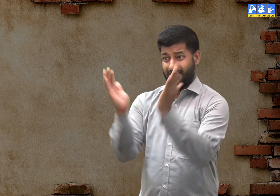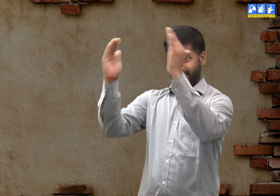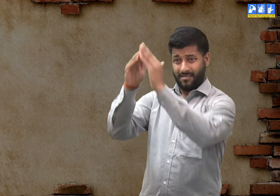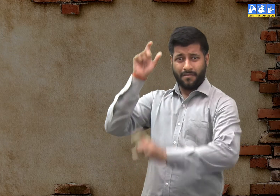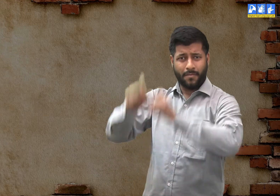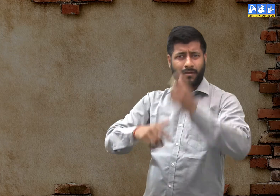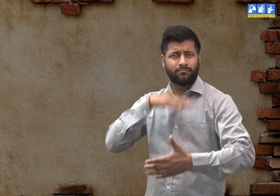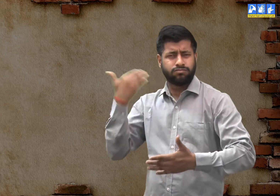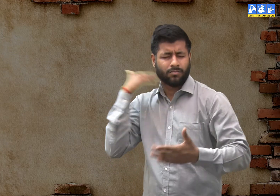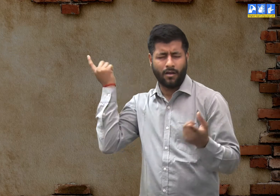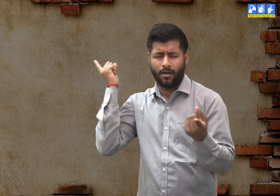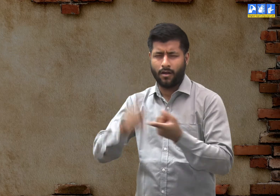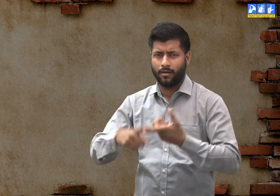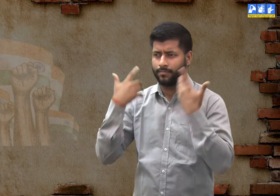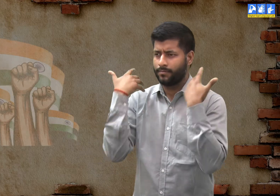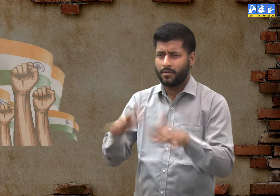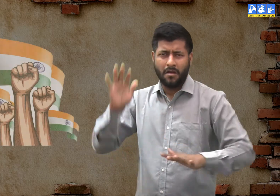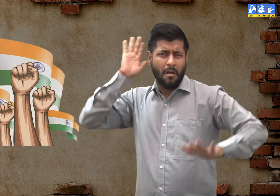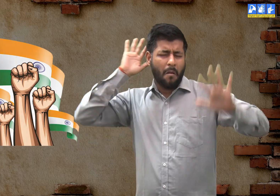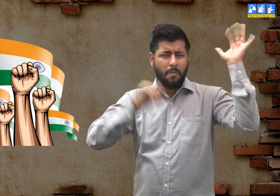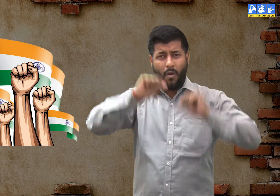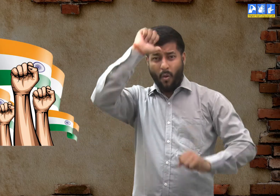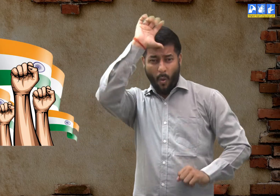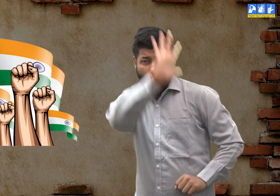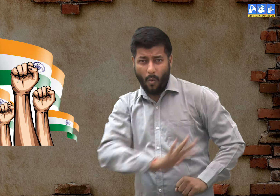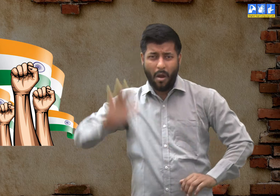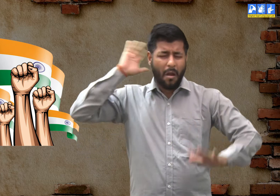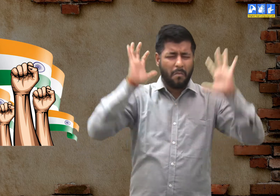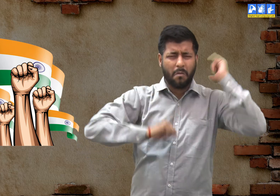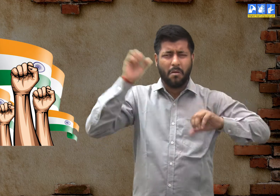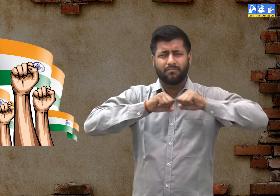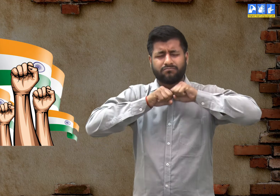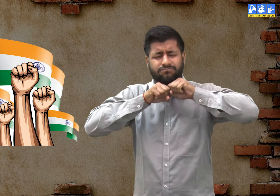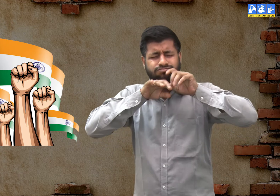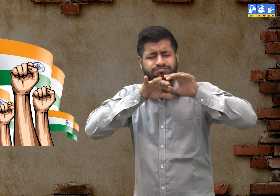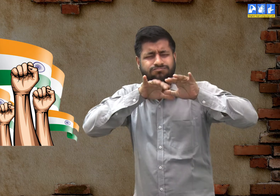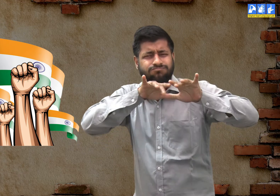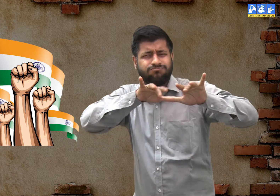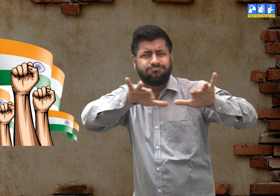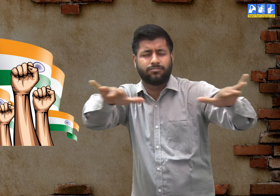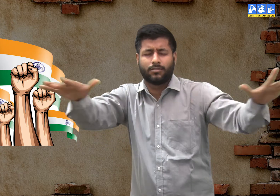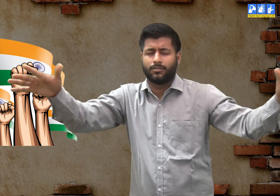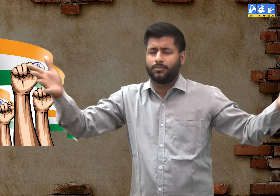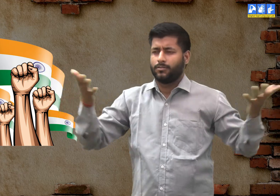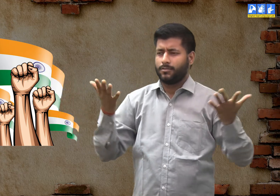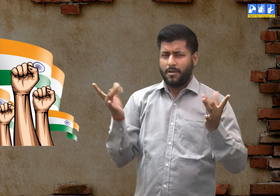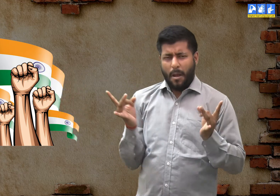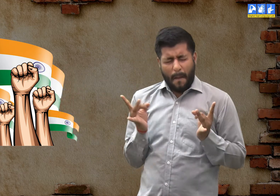The news of the massacre spread like wildfire across the country. This massacre was one of the